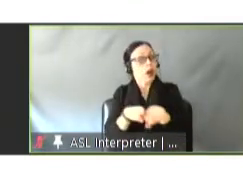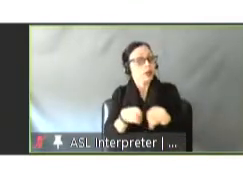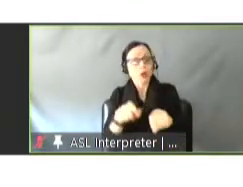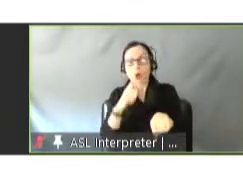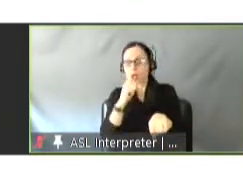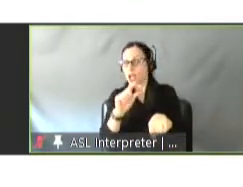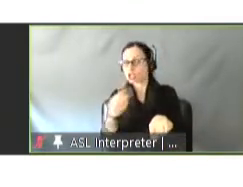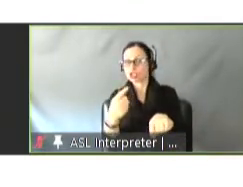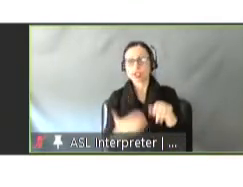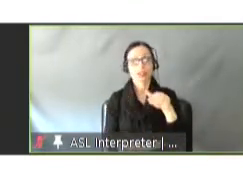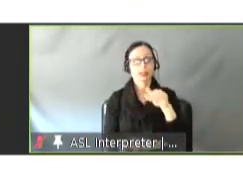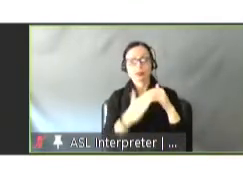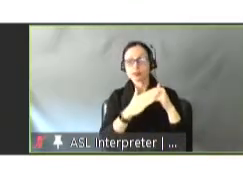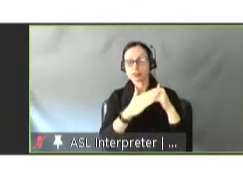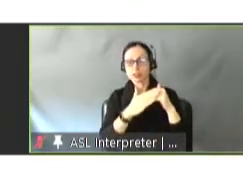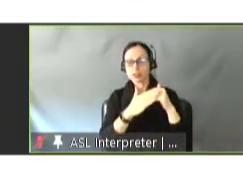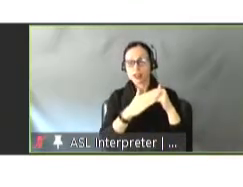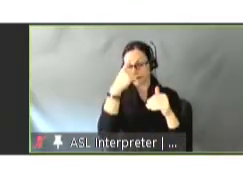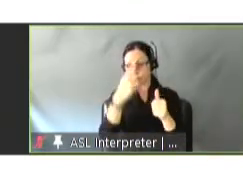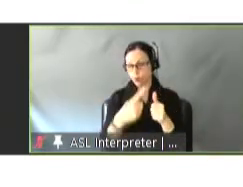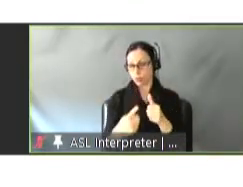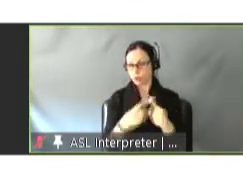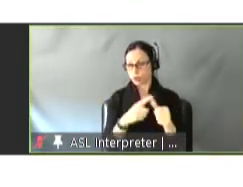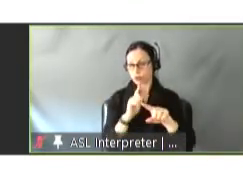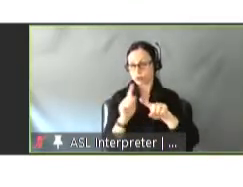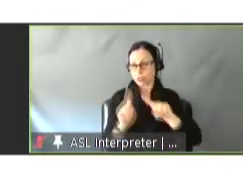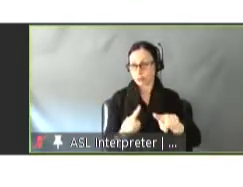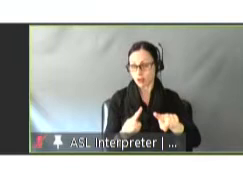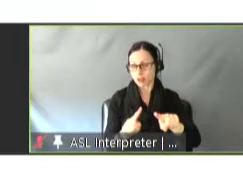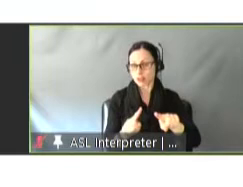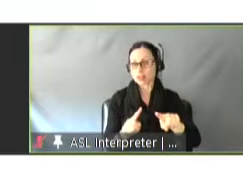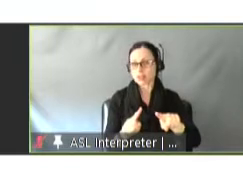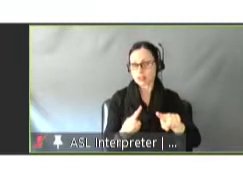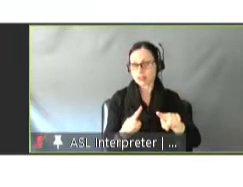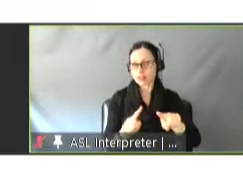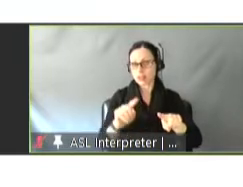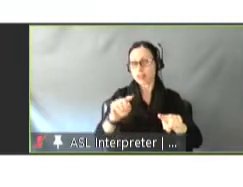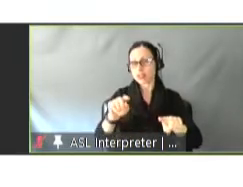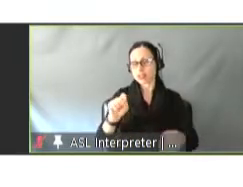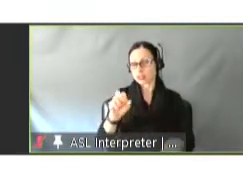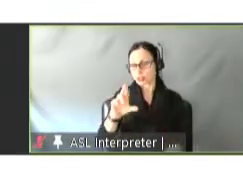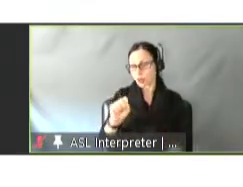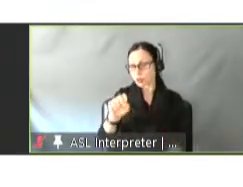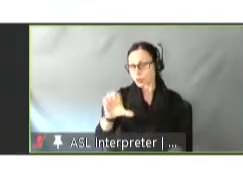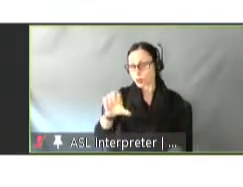original responses towards the original SARS-CoV-2 then also to the variant strains.